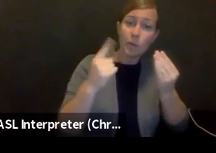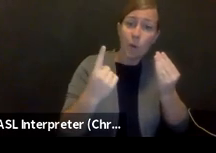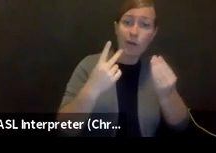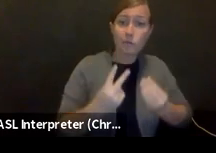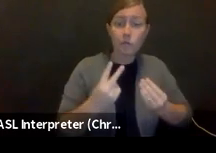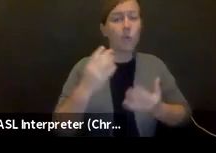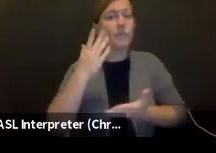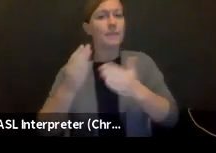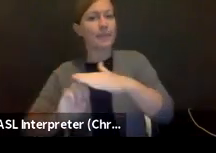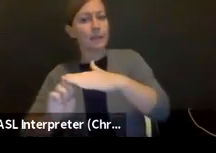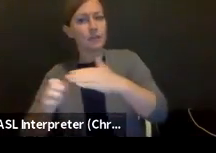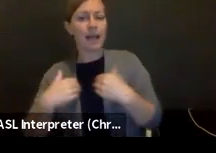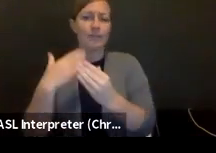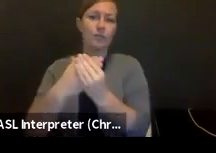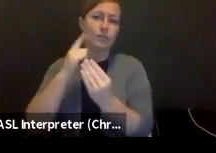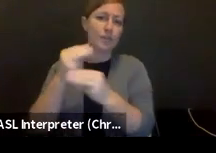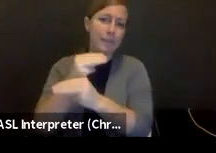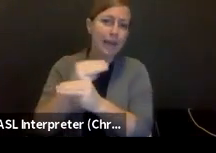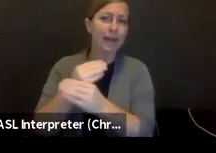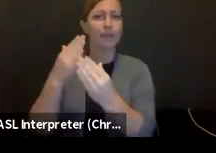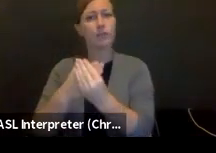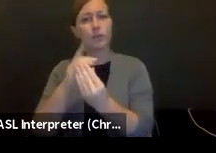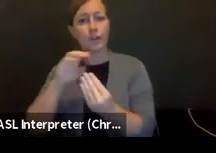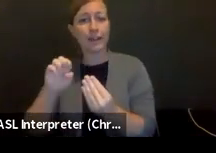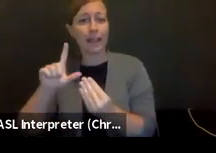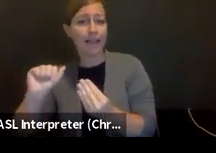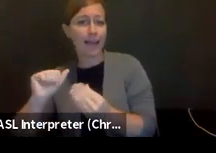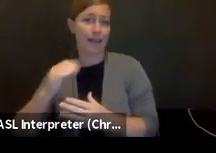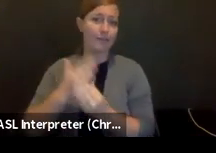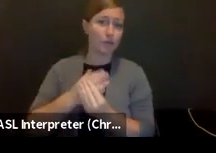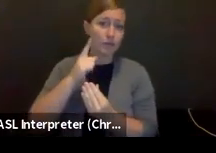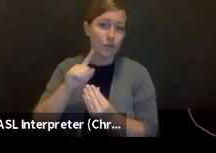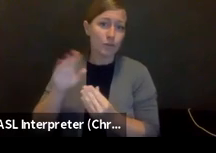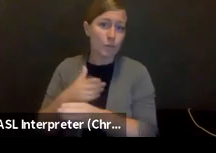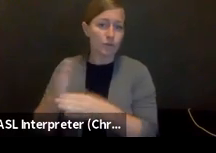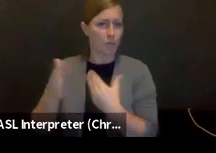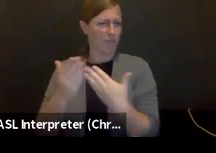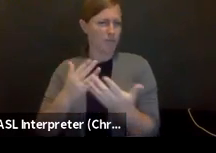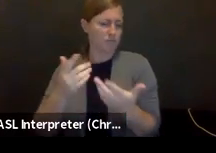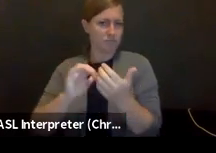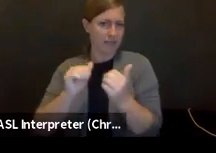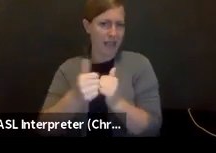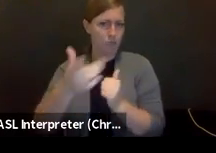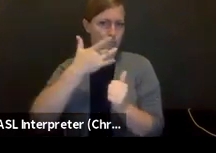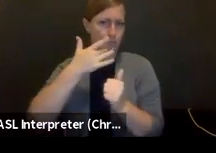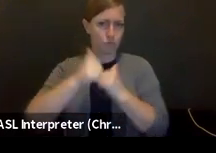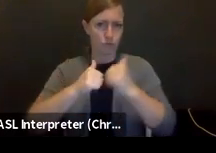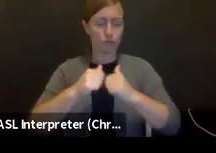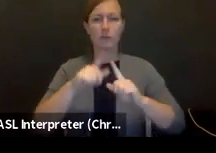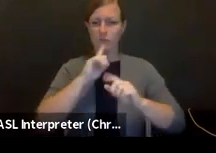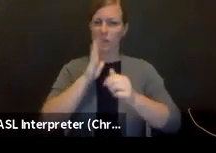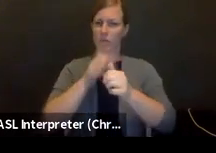ESD 189 - Amy Colburn: La and a folder for music or however you want to structure that but the folders are really the way that you're going to organize your materials.